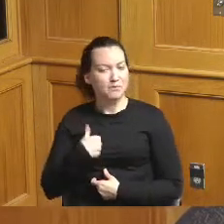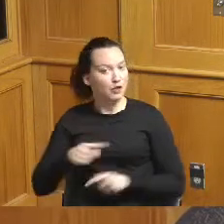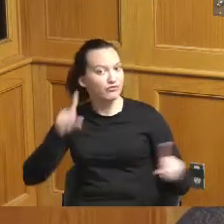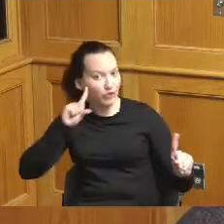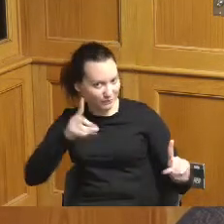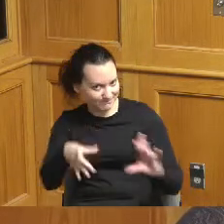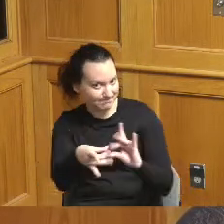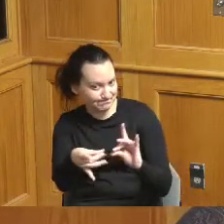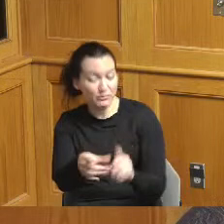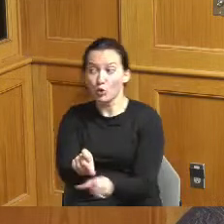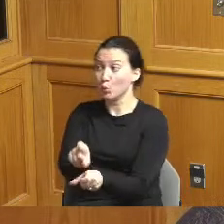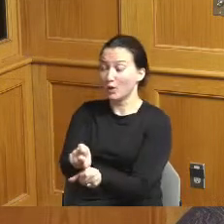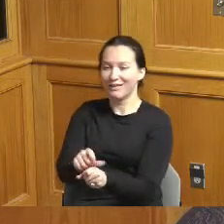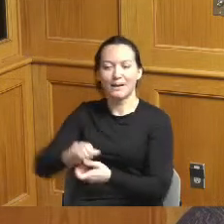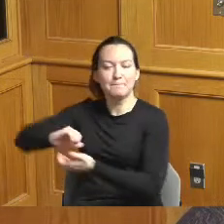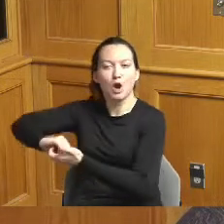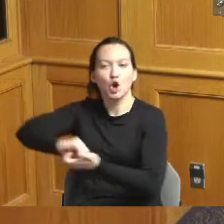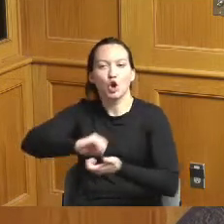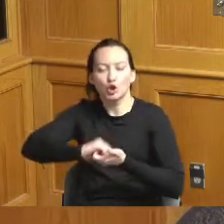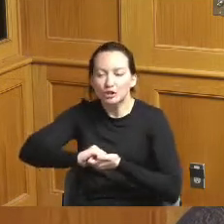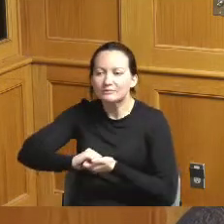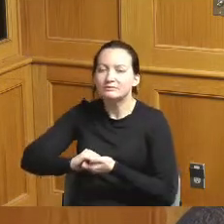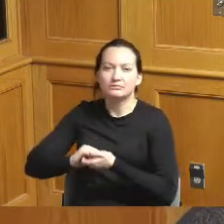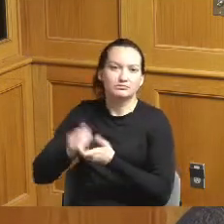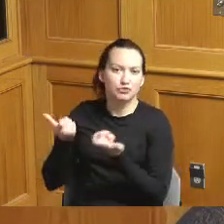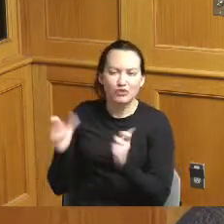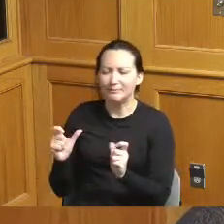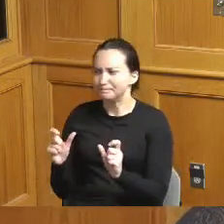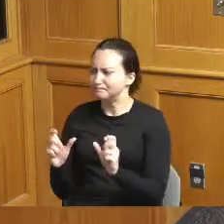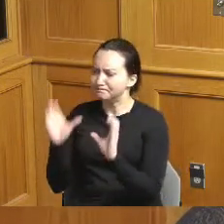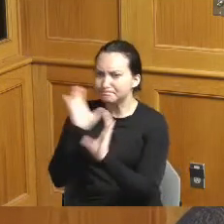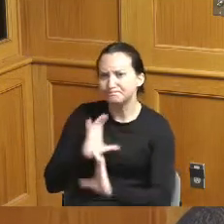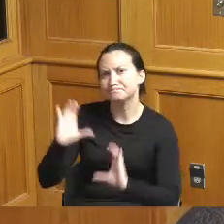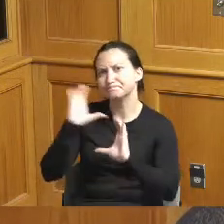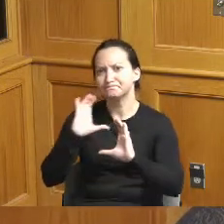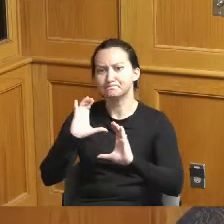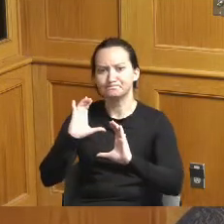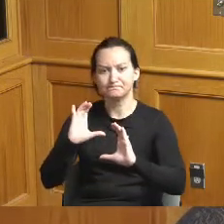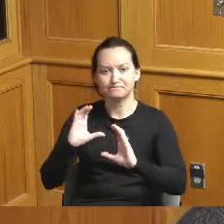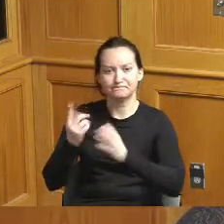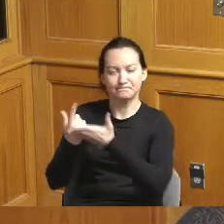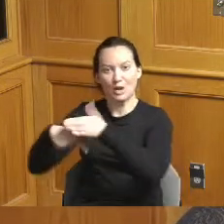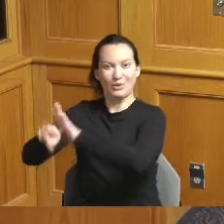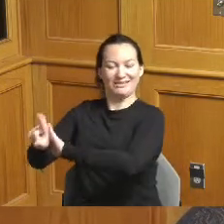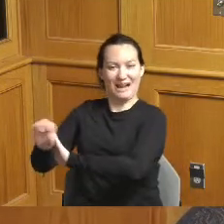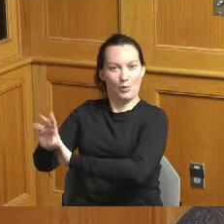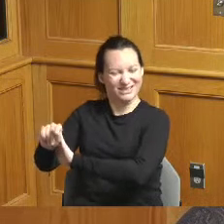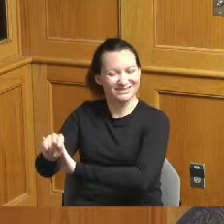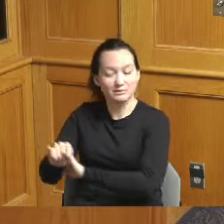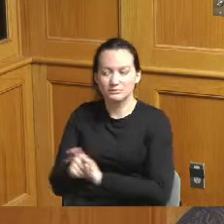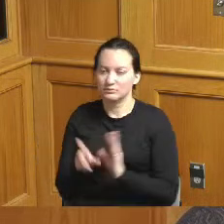say you're working with partners and collaborating to try to get get them out but this takes a really